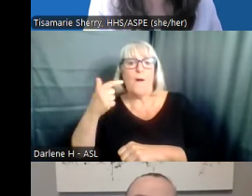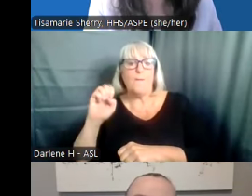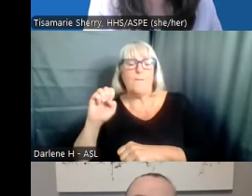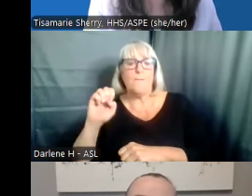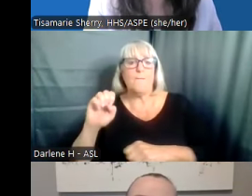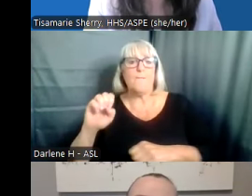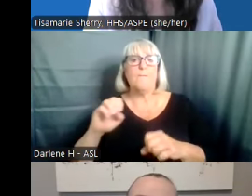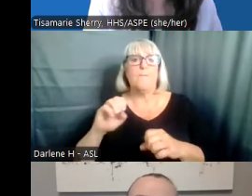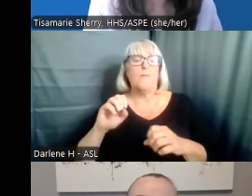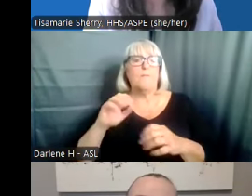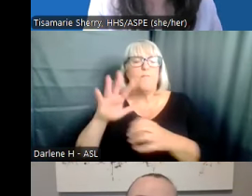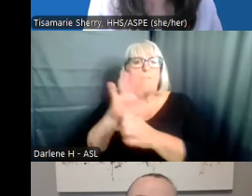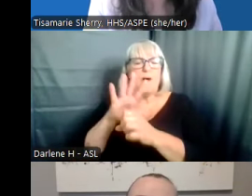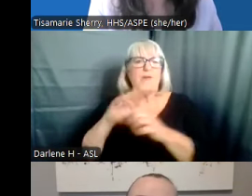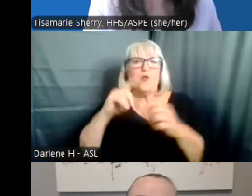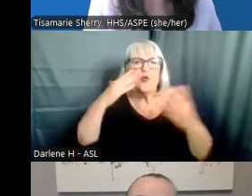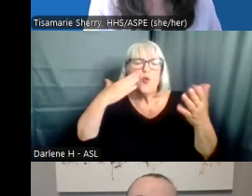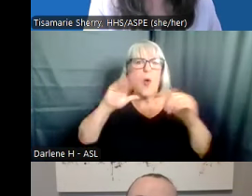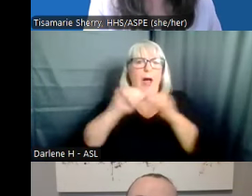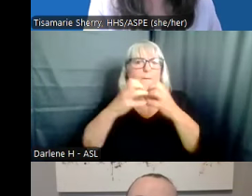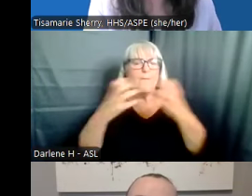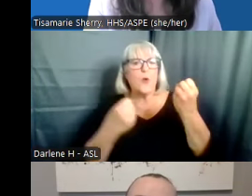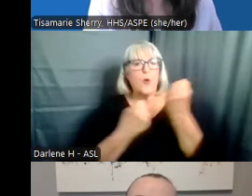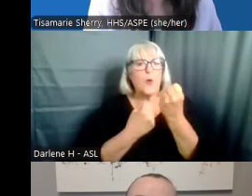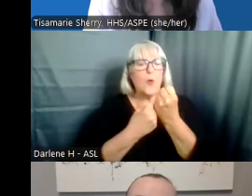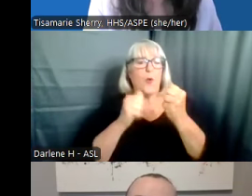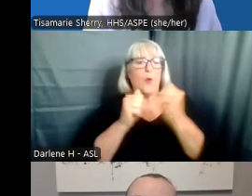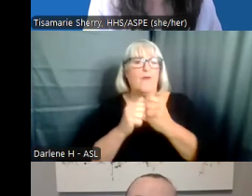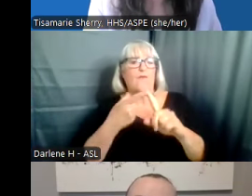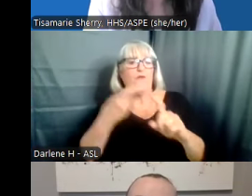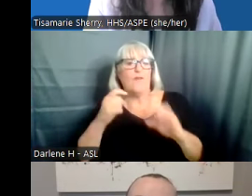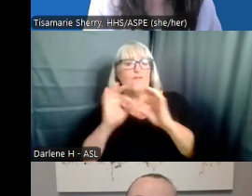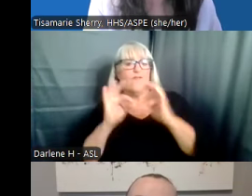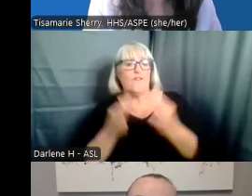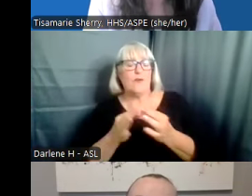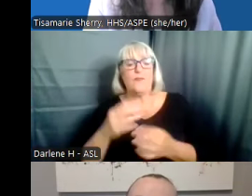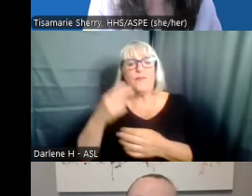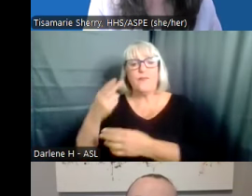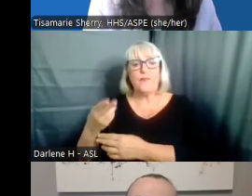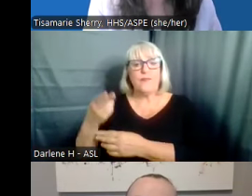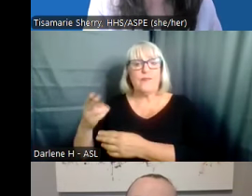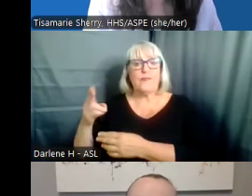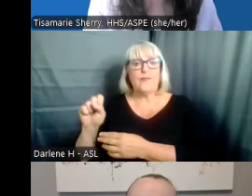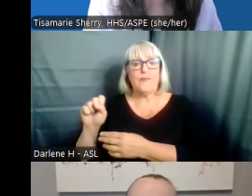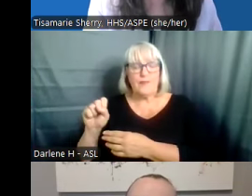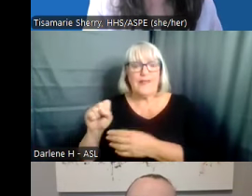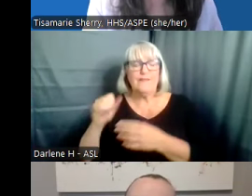alone and how many people suffer with unmet needs. HHS has taken initial steps to inform the